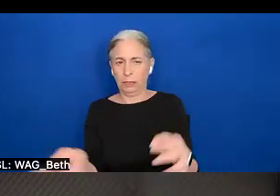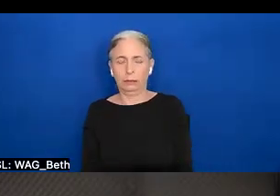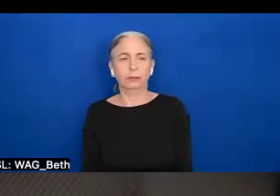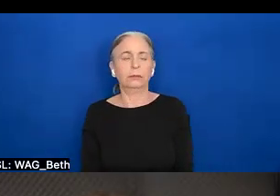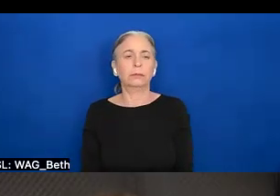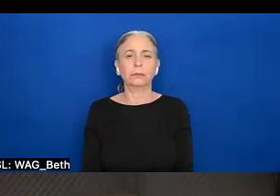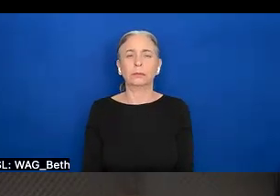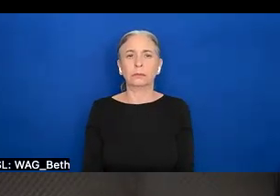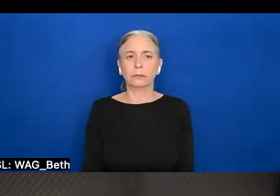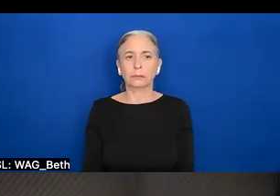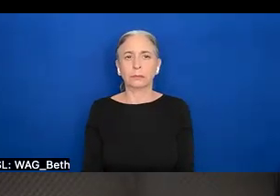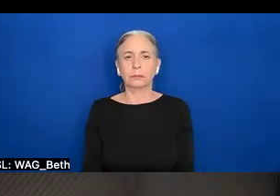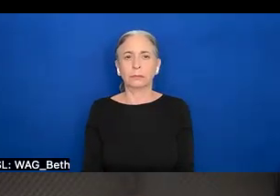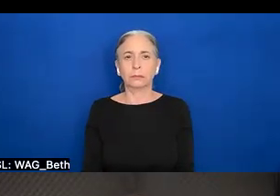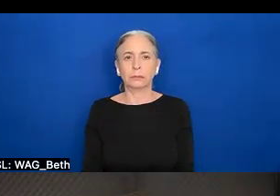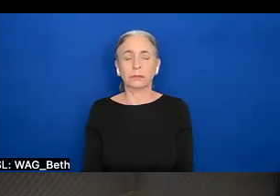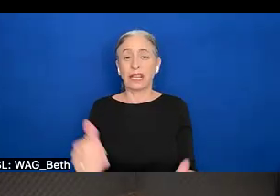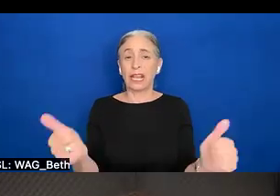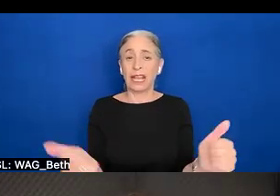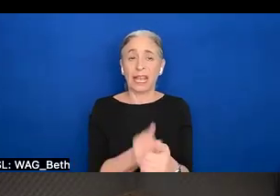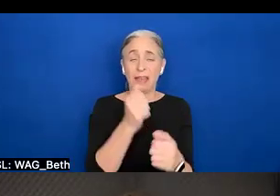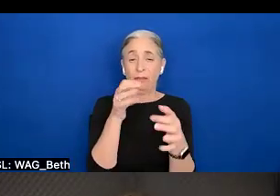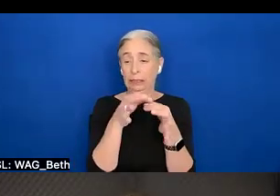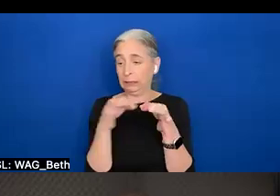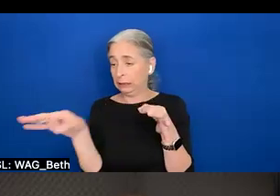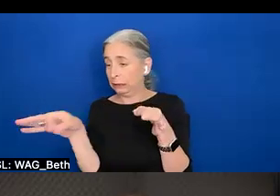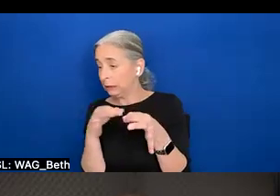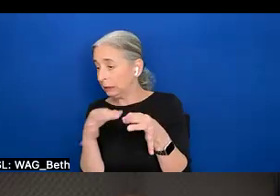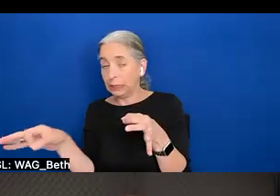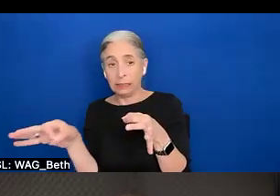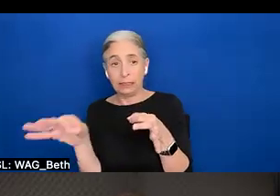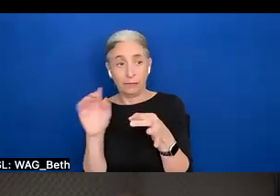In a very basic way, every sentence of the language